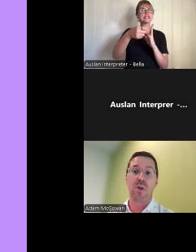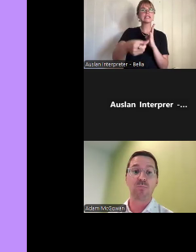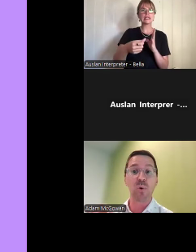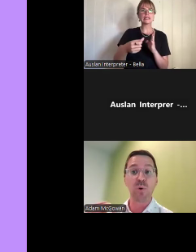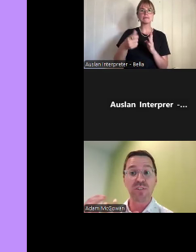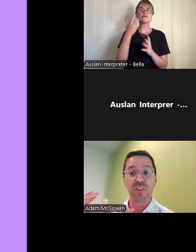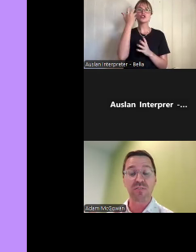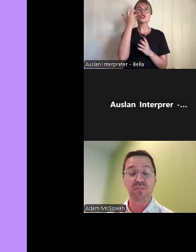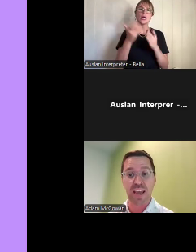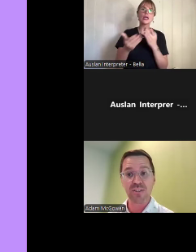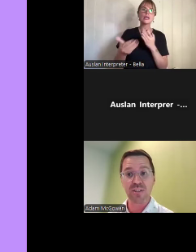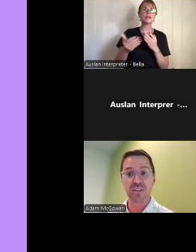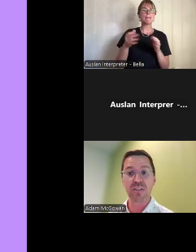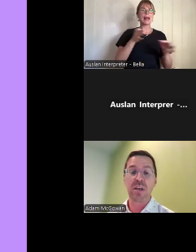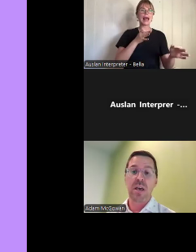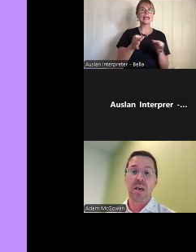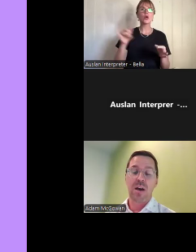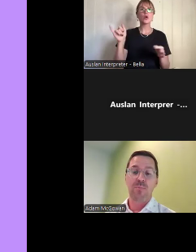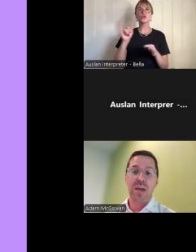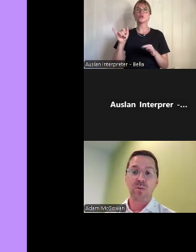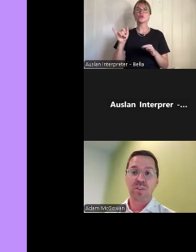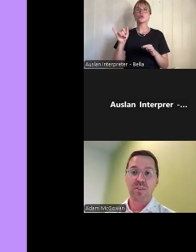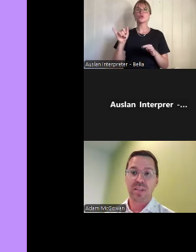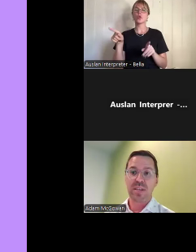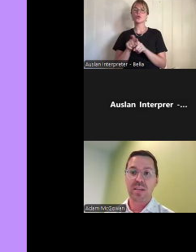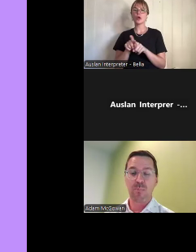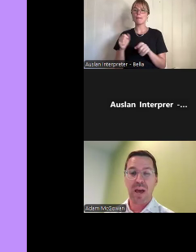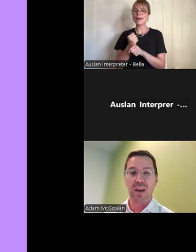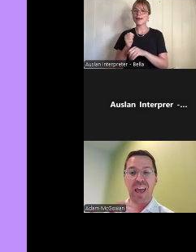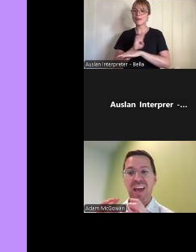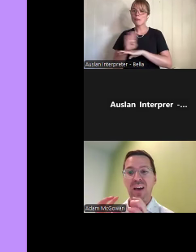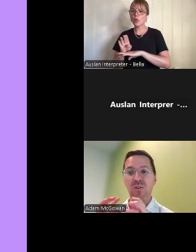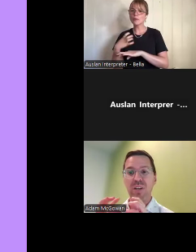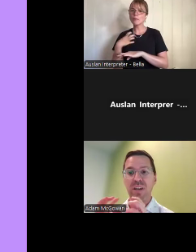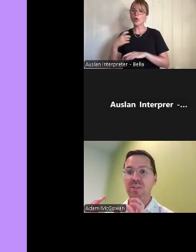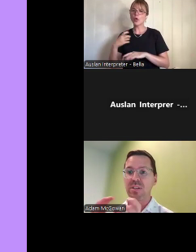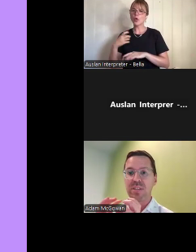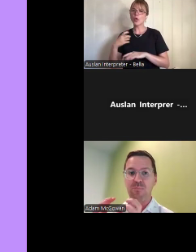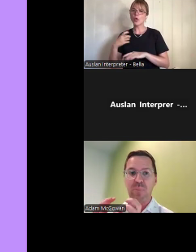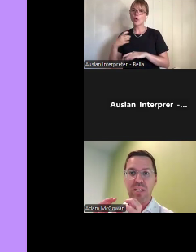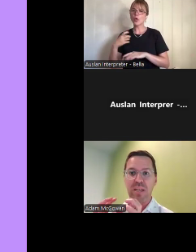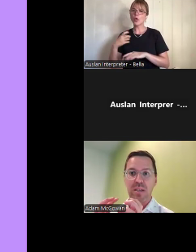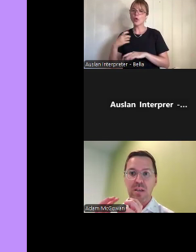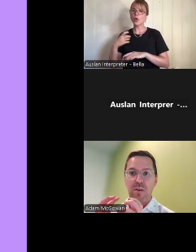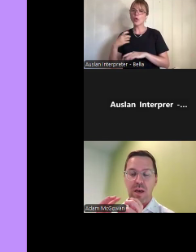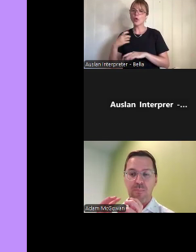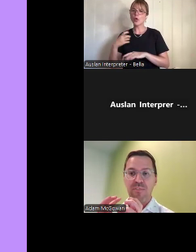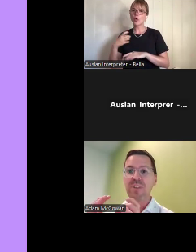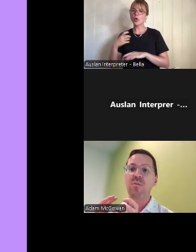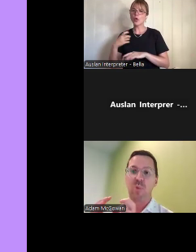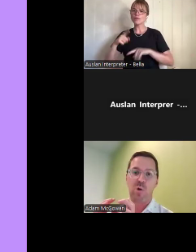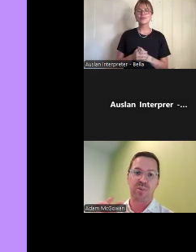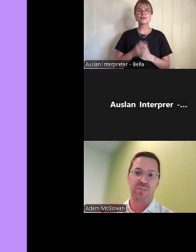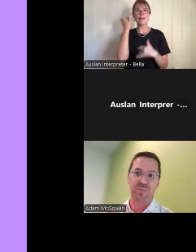around board diversification, and also thinking about how governance can be fit for purpose.